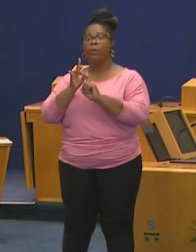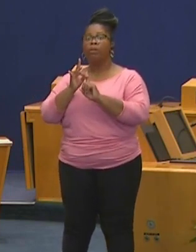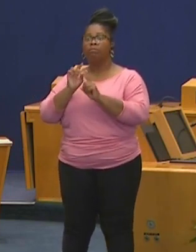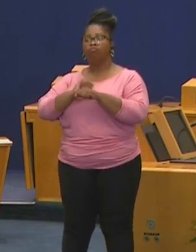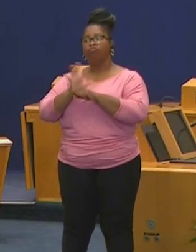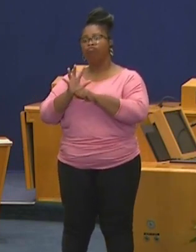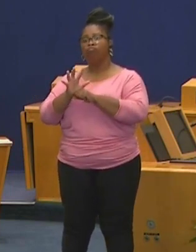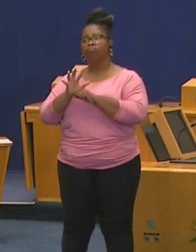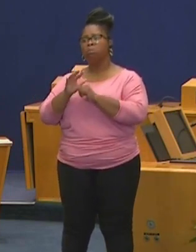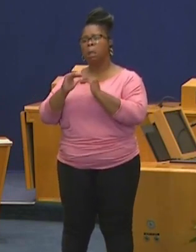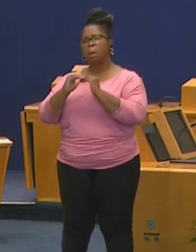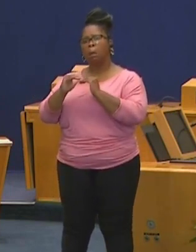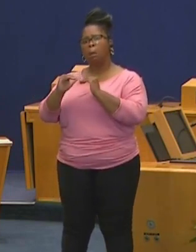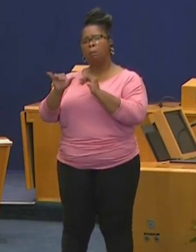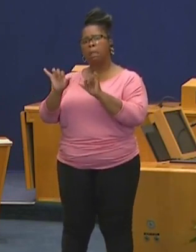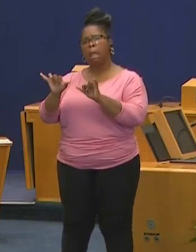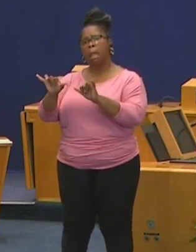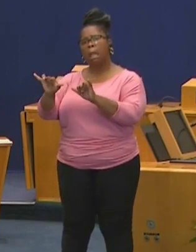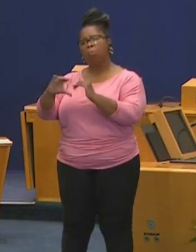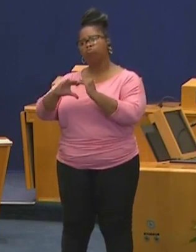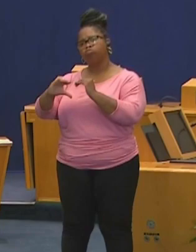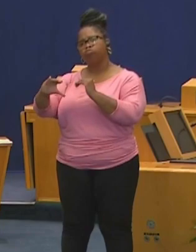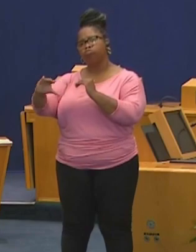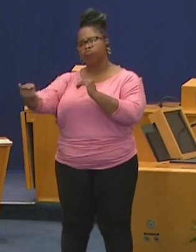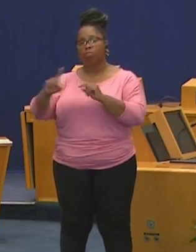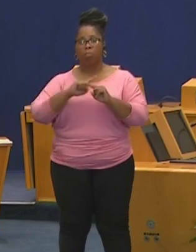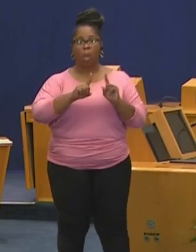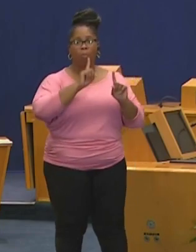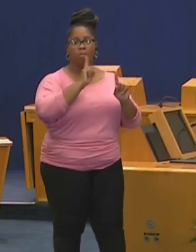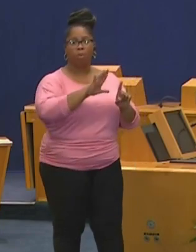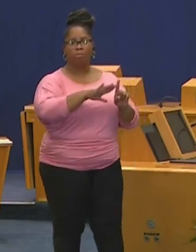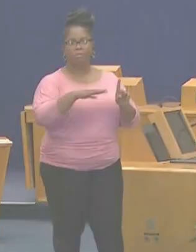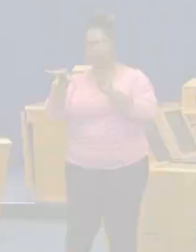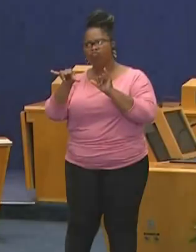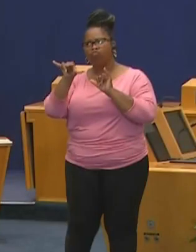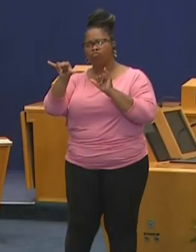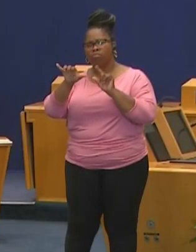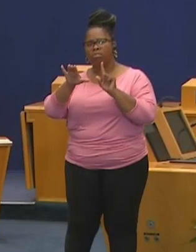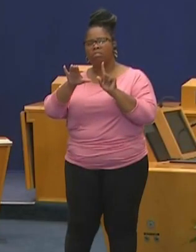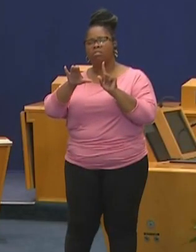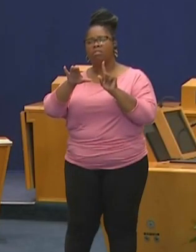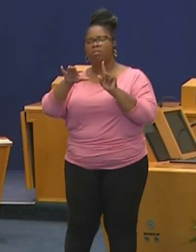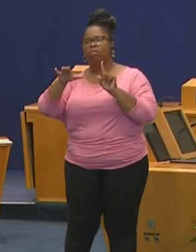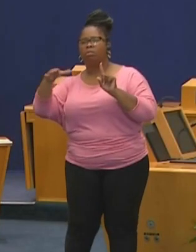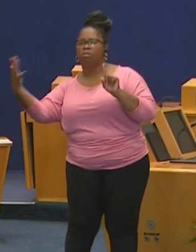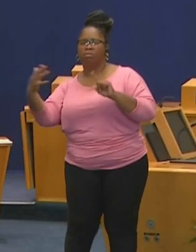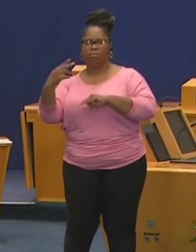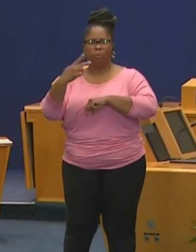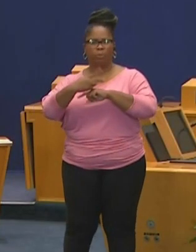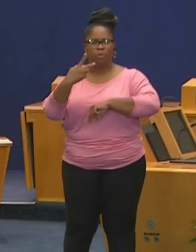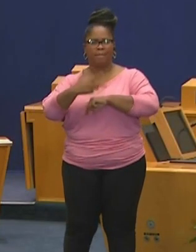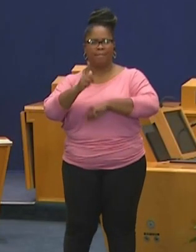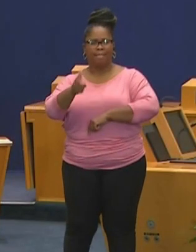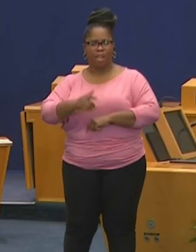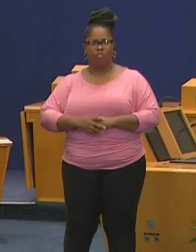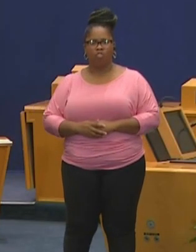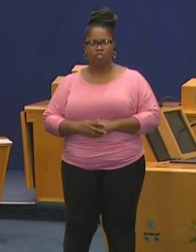INCREASE? IT'S PUZZLING WHEN YOU SEE THAT OUR CASES ARE STAYING RELATIVELY STABLE BUT THE NUMBER OF DEATHS I'M REPORTING EVERY